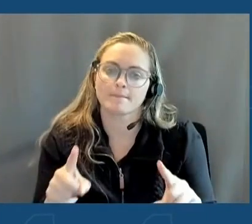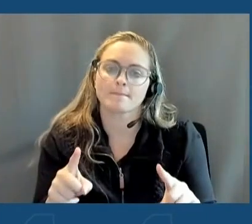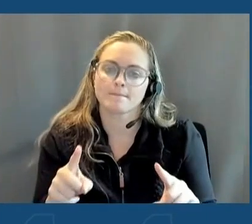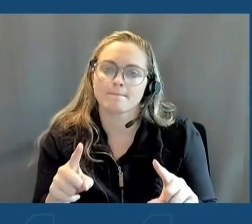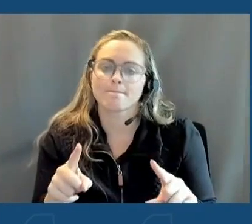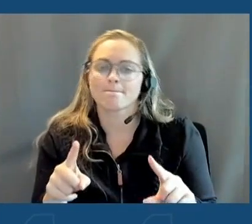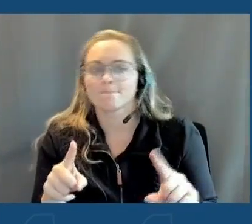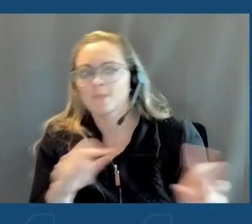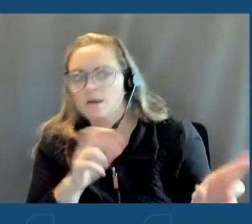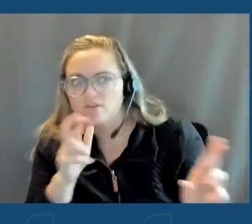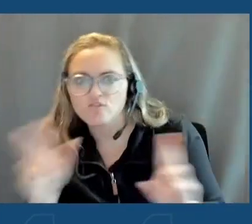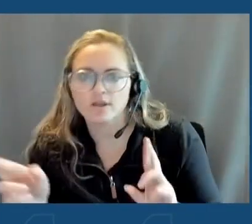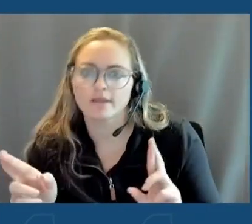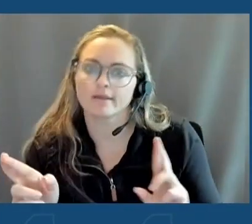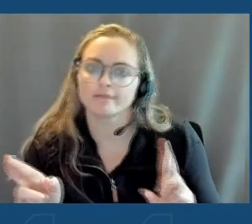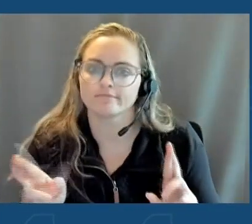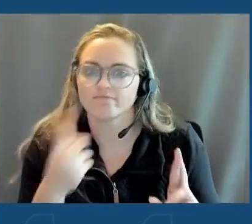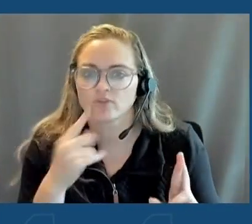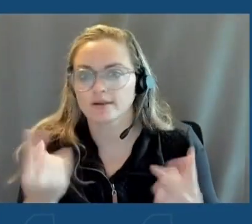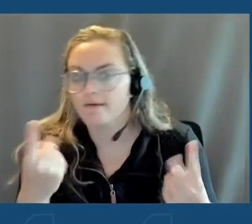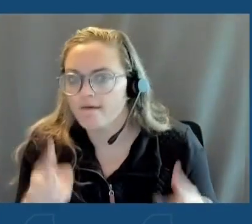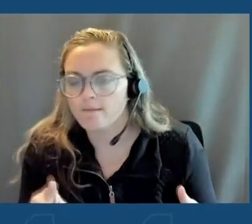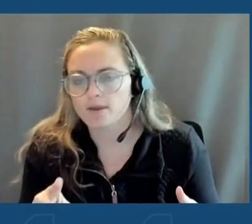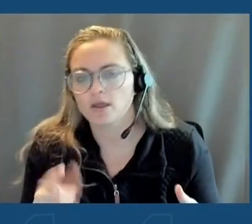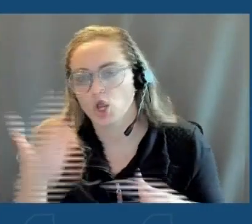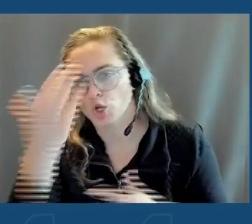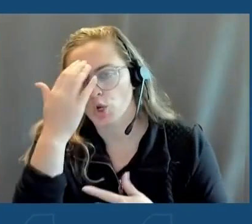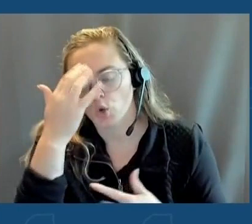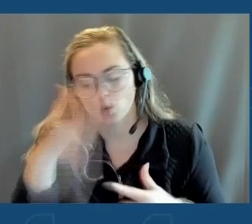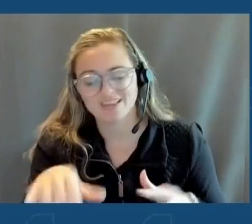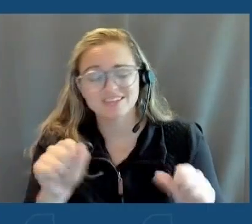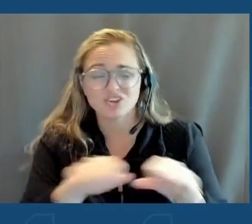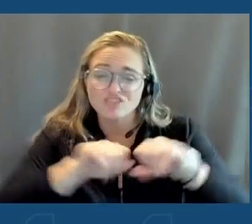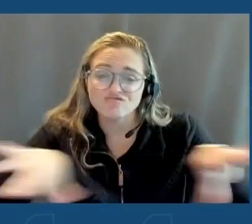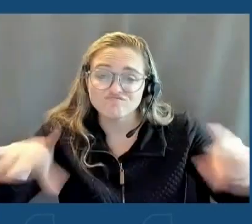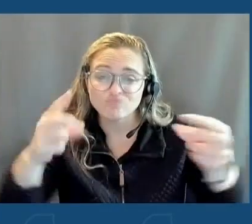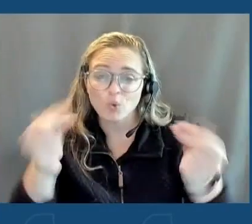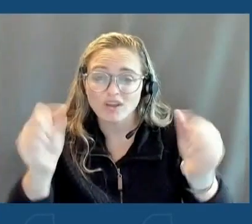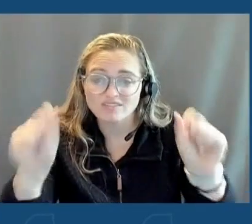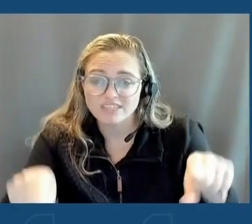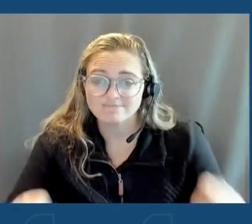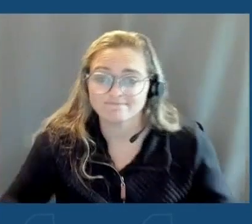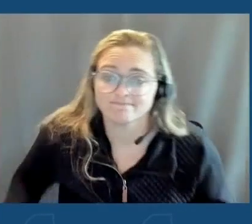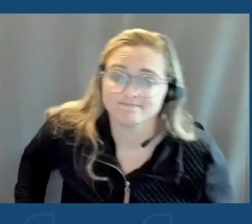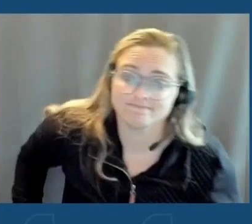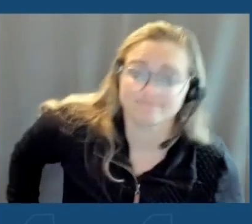BATTLE DAYS AT ALL. THERE. BUT SHAME ON US IF WE DO NOT